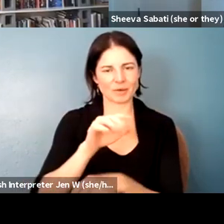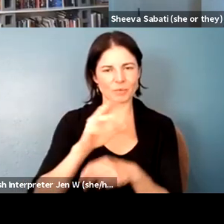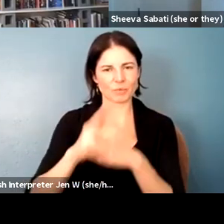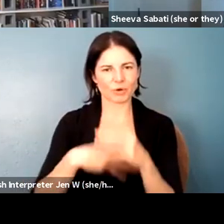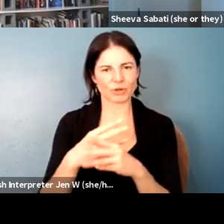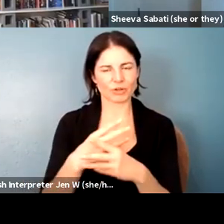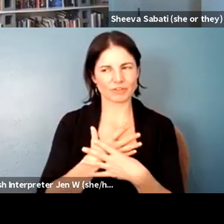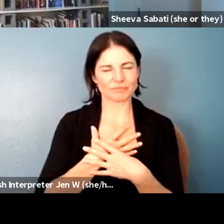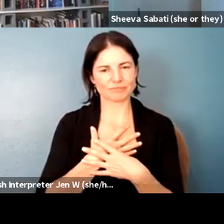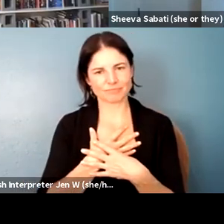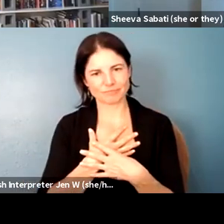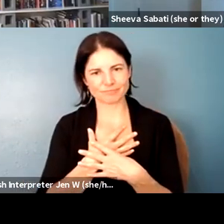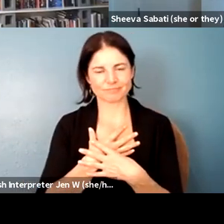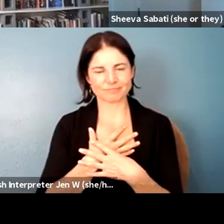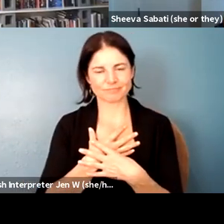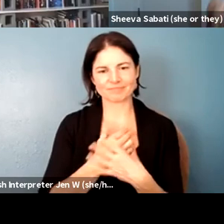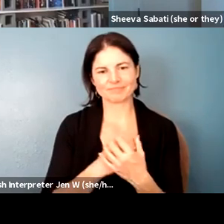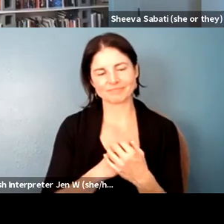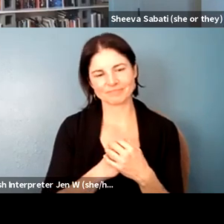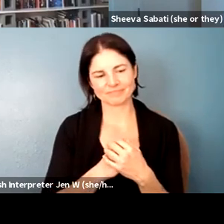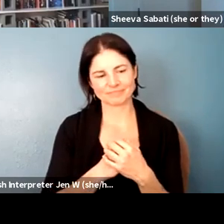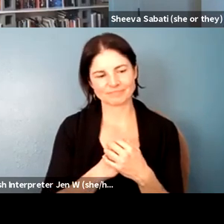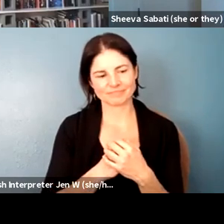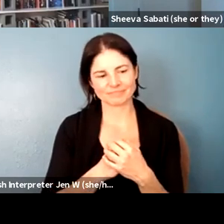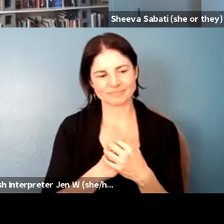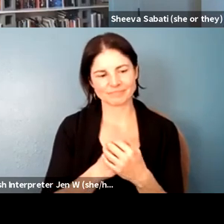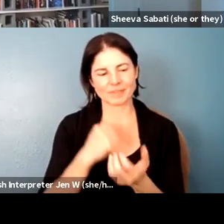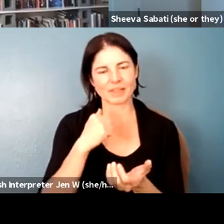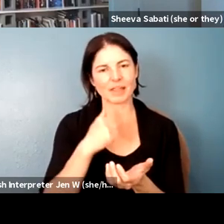present and being you know, with am sharing and holding space